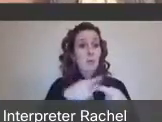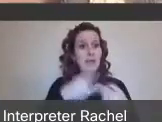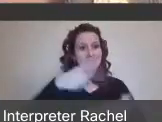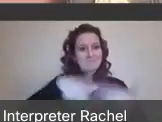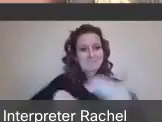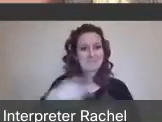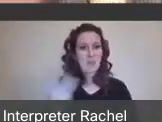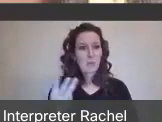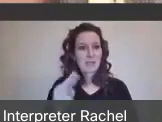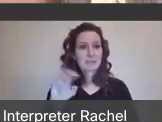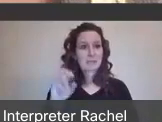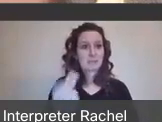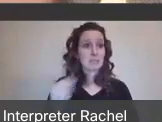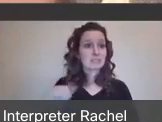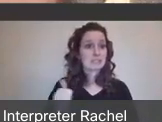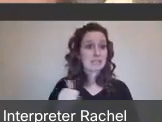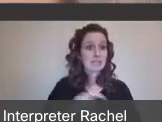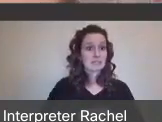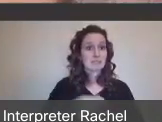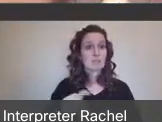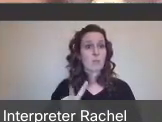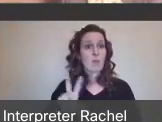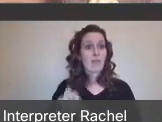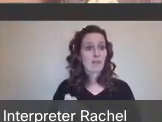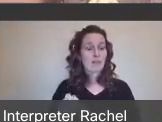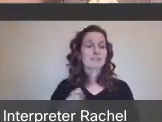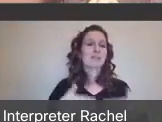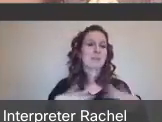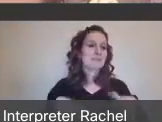the 10th at 1:30 PM and happy to take any questions.